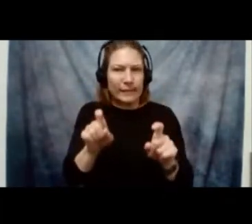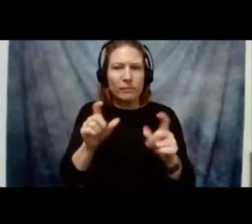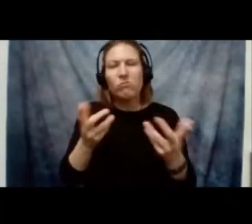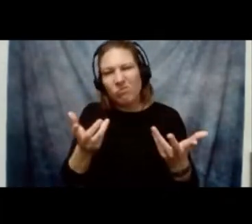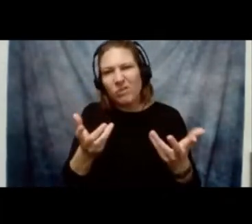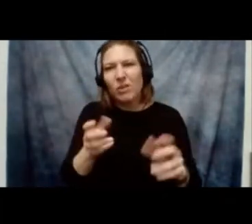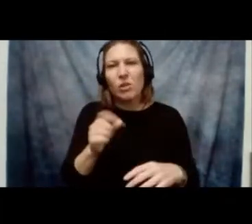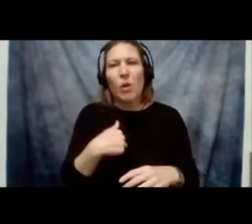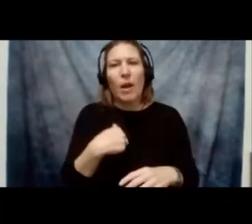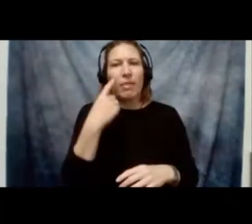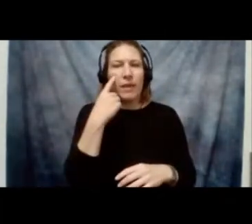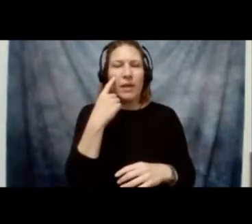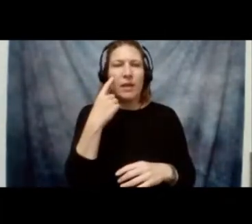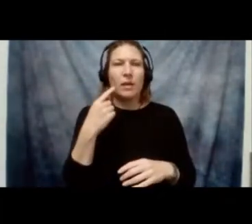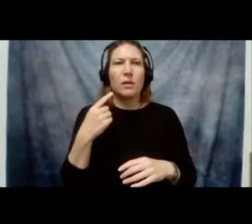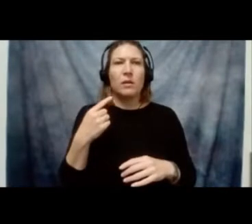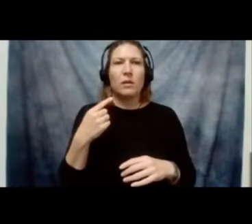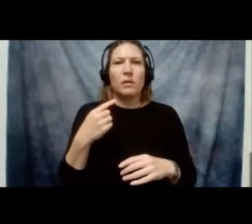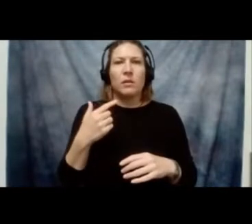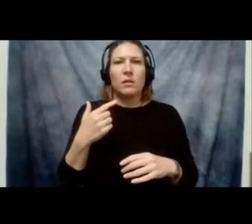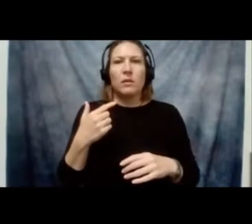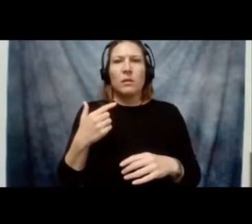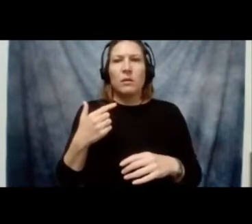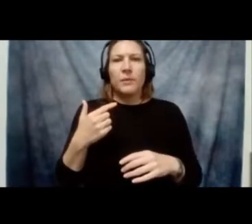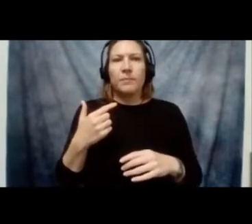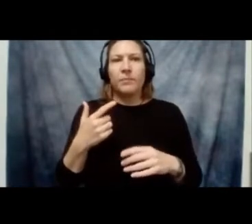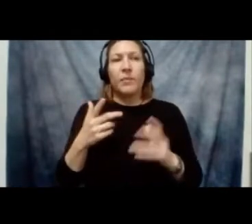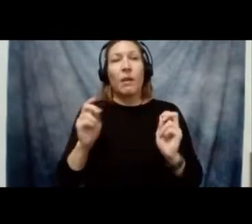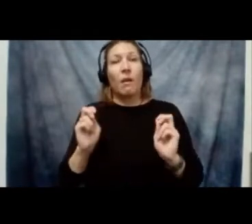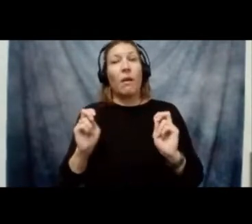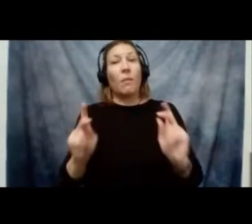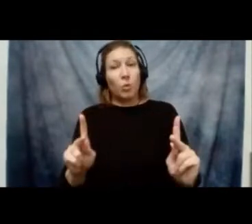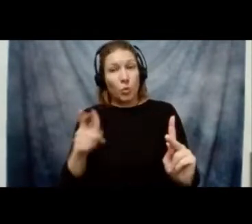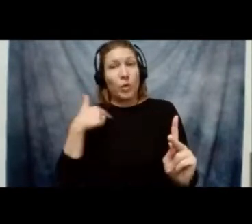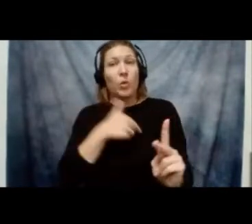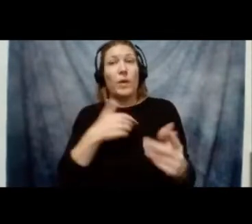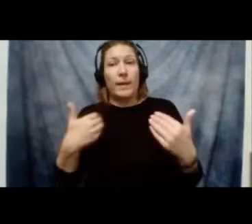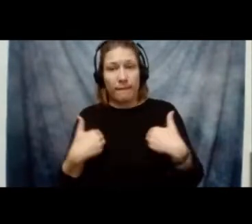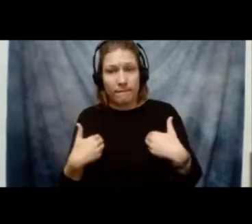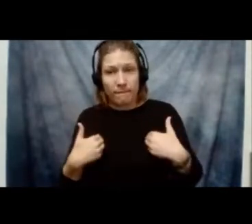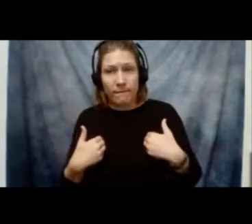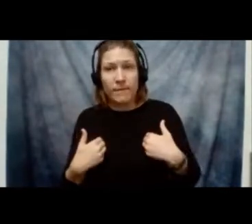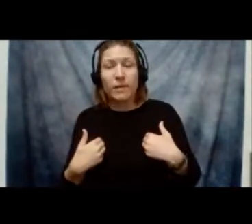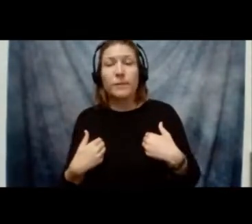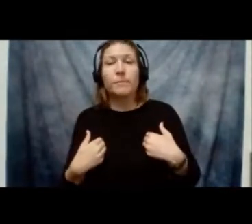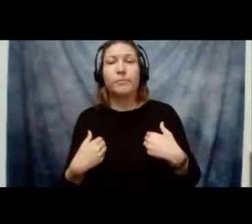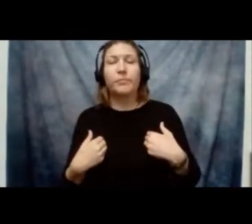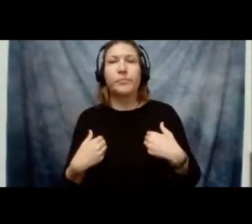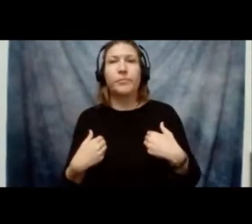opportunity that we have there is to um find where we're screwing up really early in the process